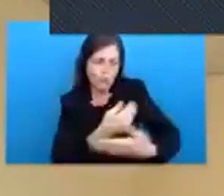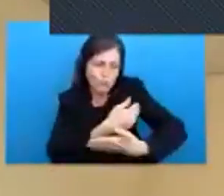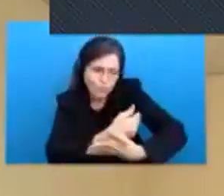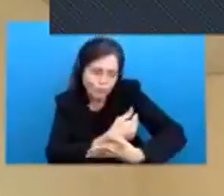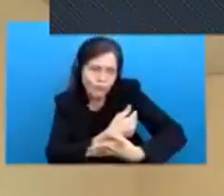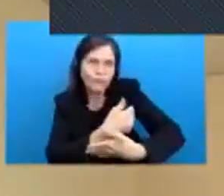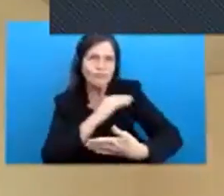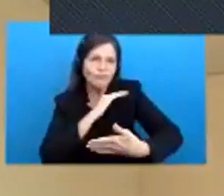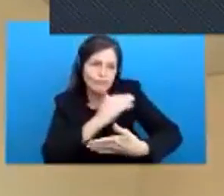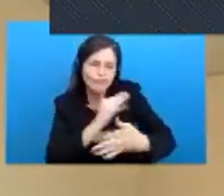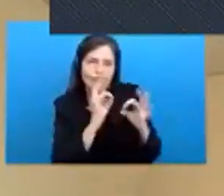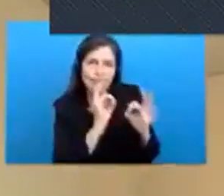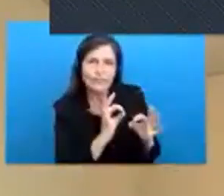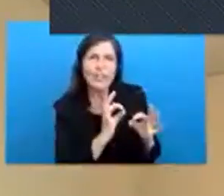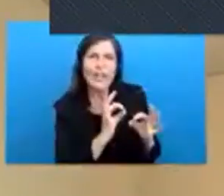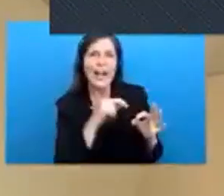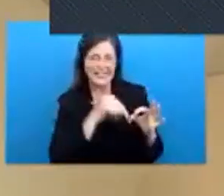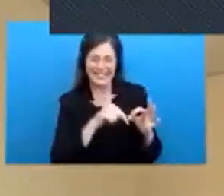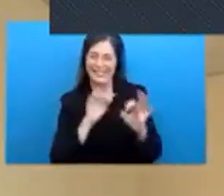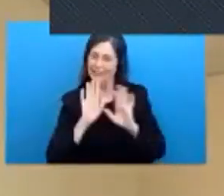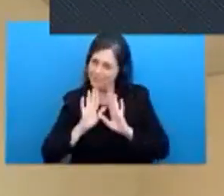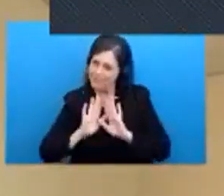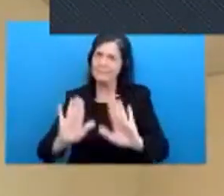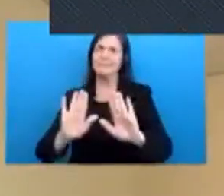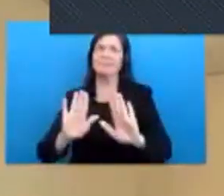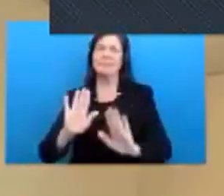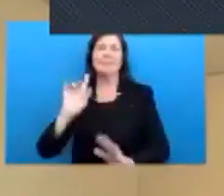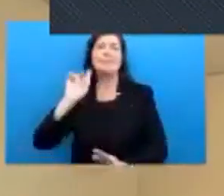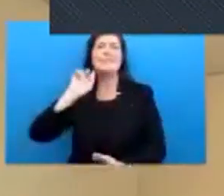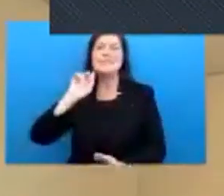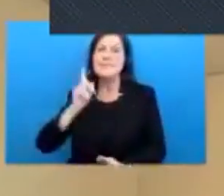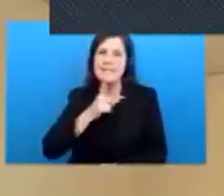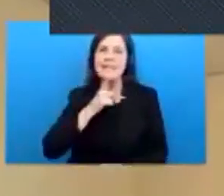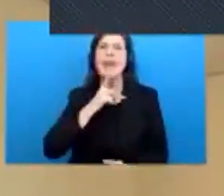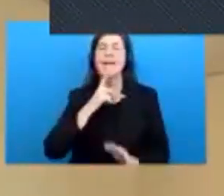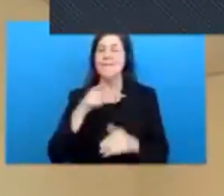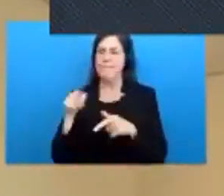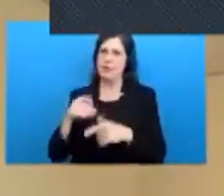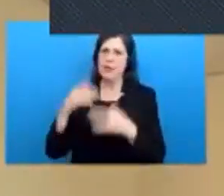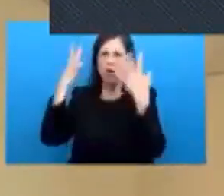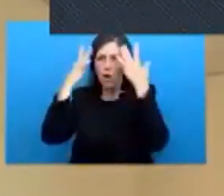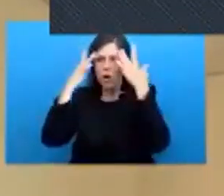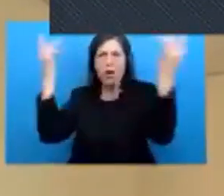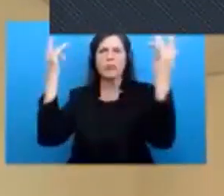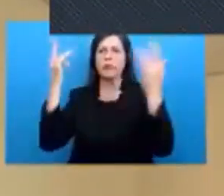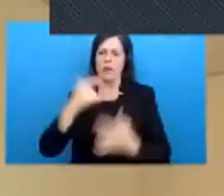have watched in the video,